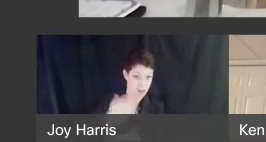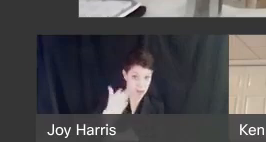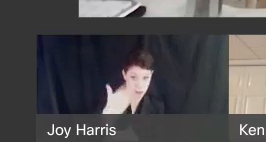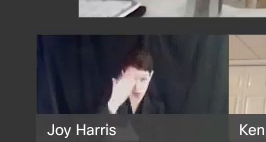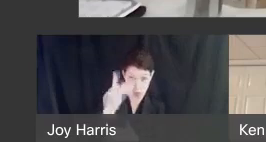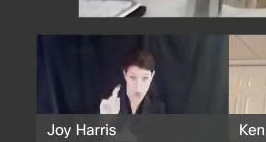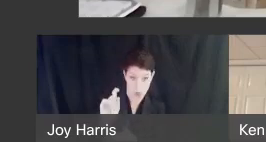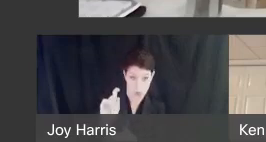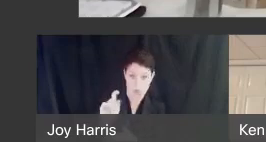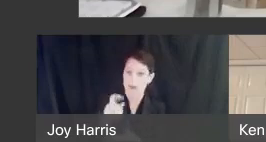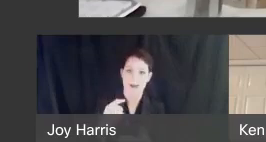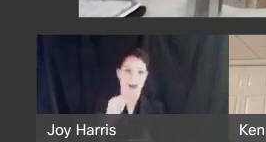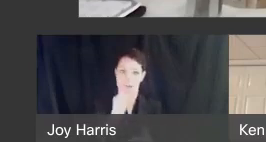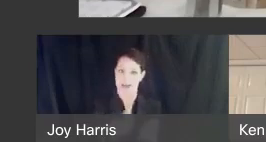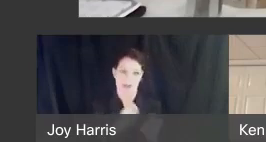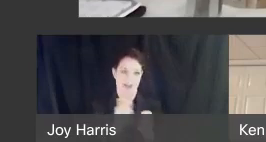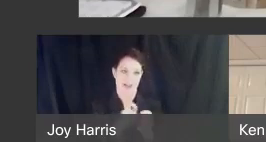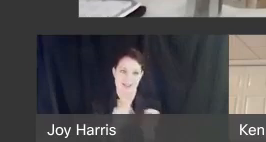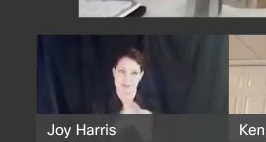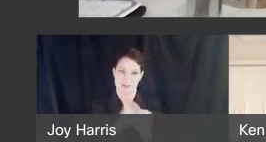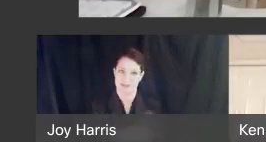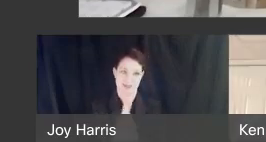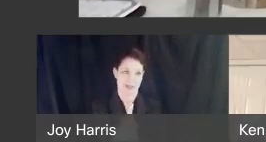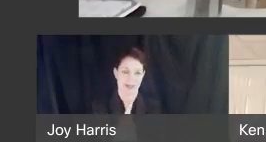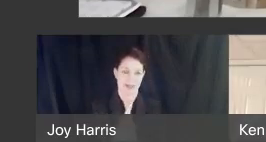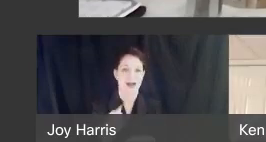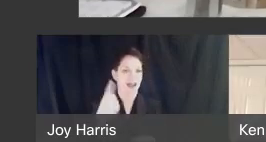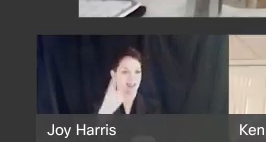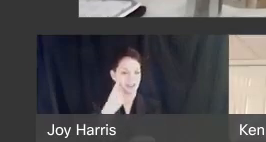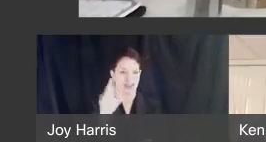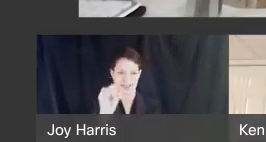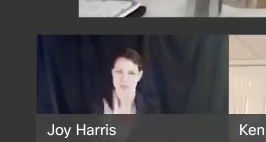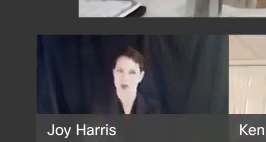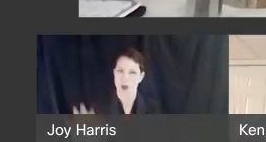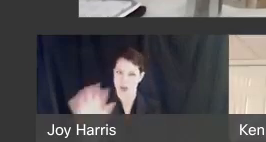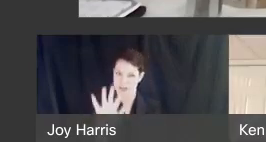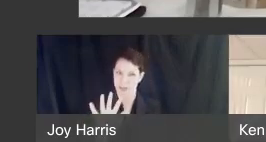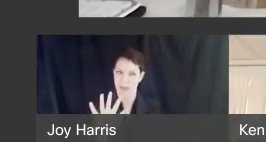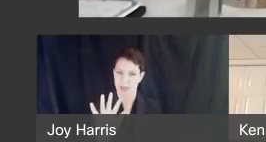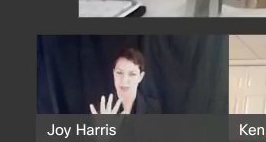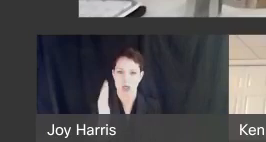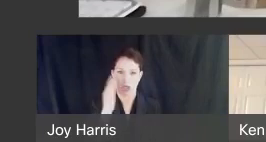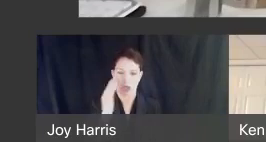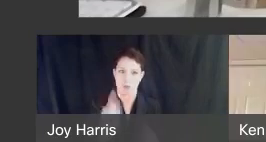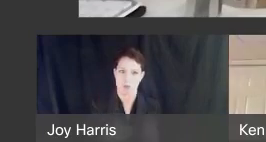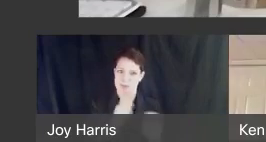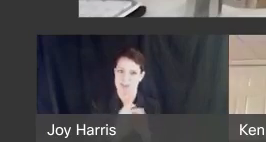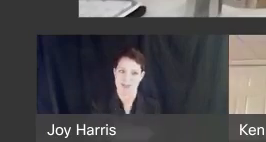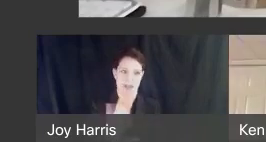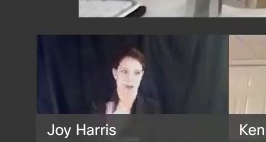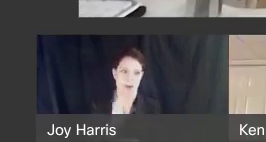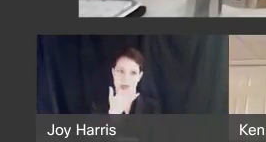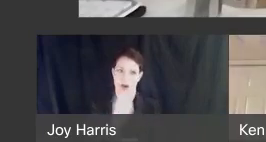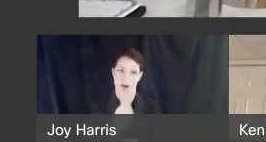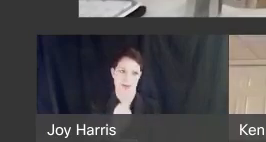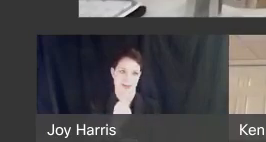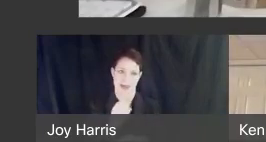[Commissioner Arkoosh] I don't have a date. I think that date is at least approximately known but I don't want to misstate it. So Kelly